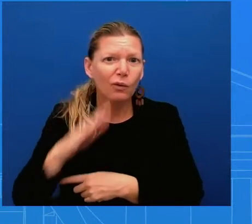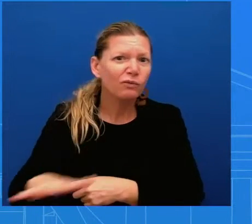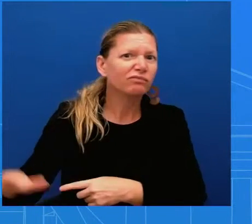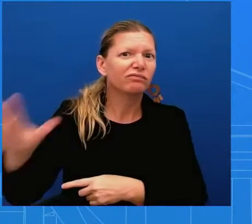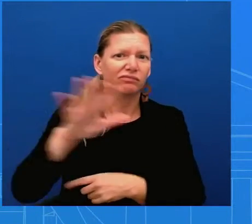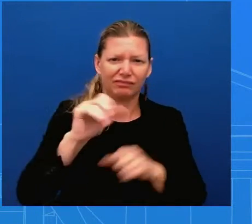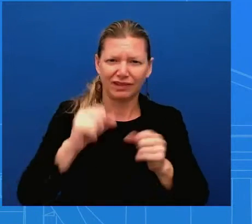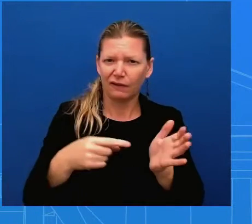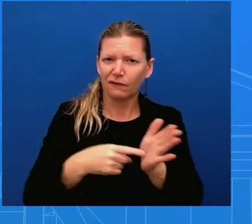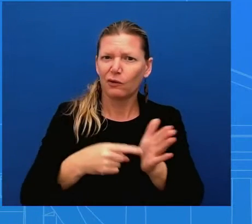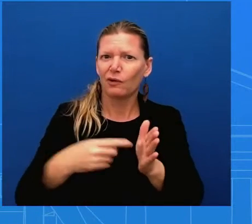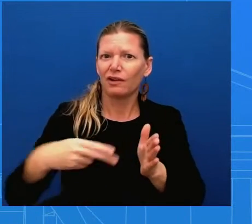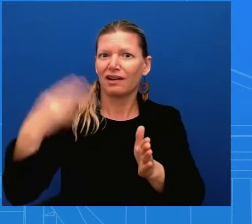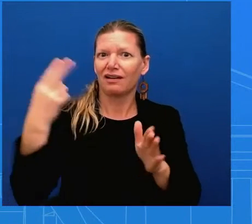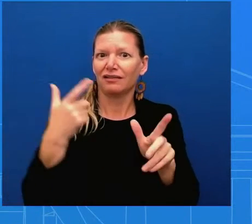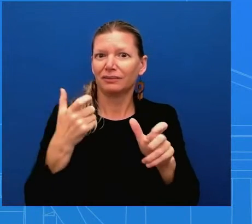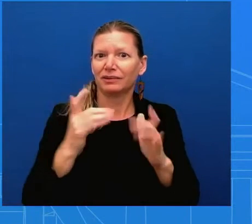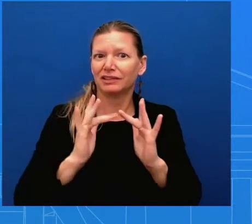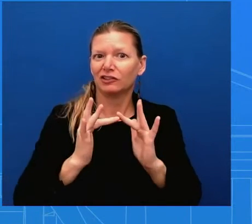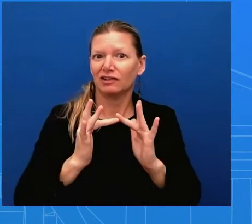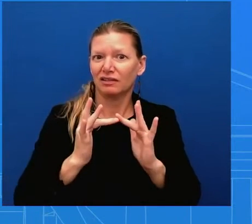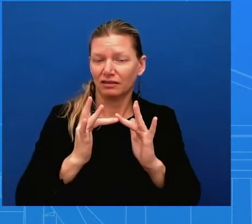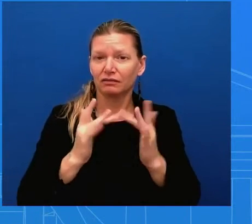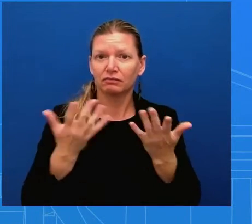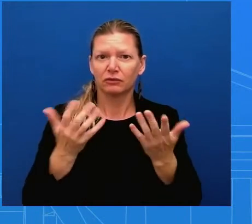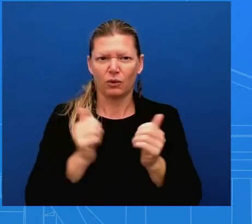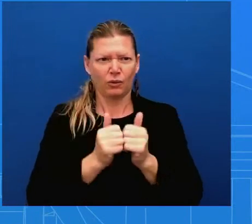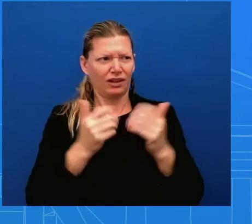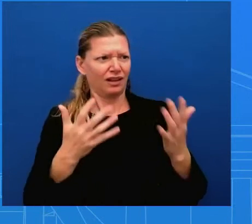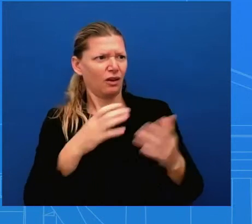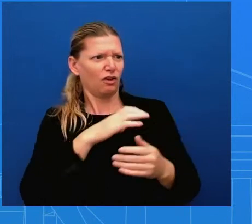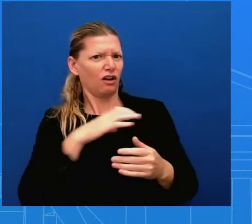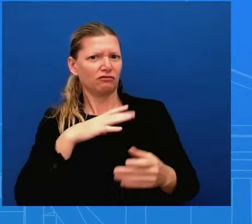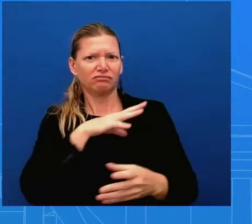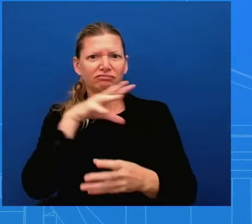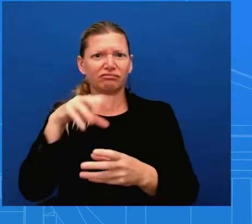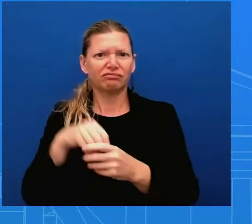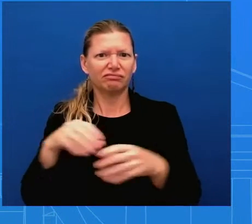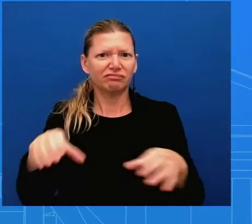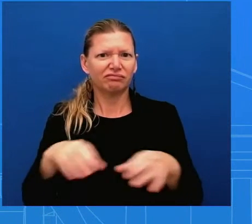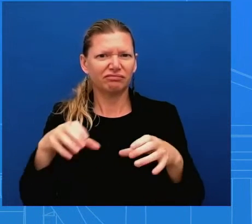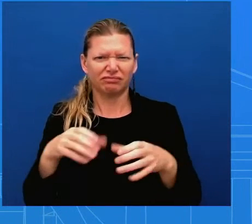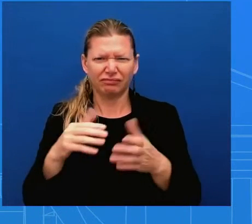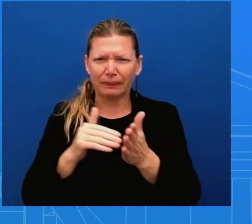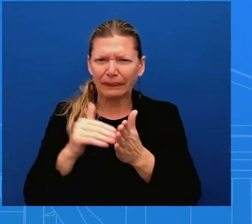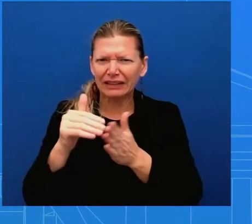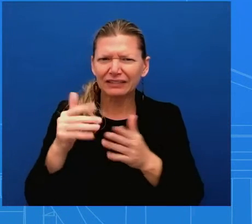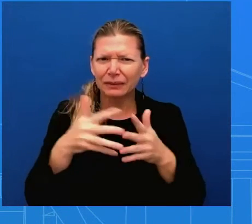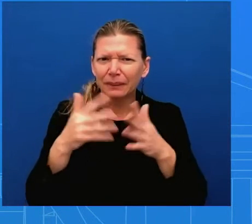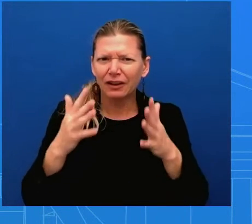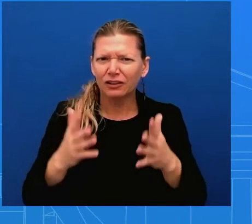millions of Americans will see their Internet bills increase or lose Internet access at the end of the month.